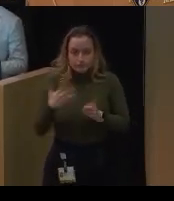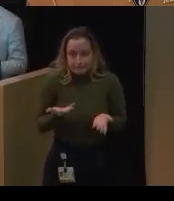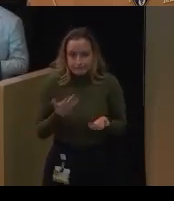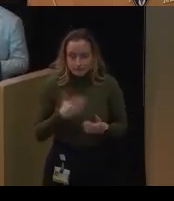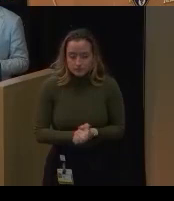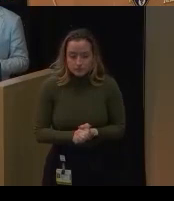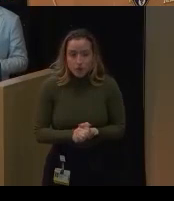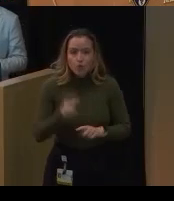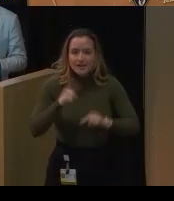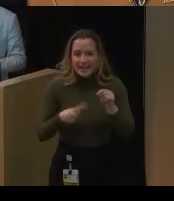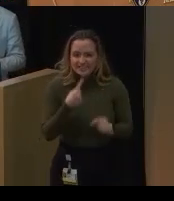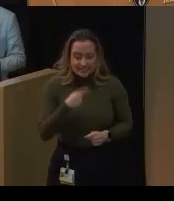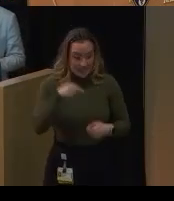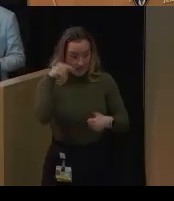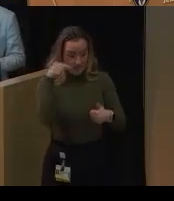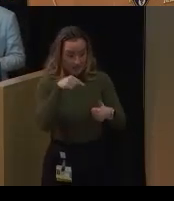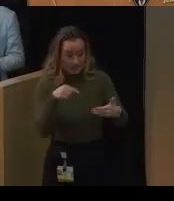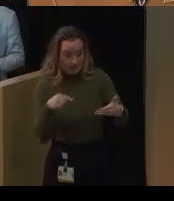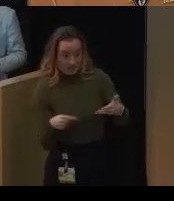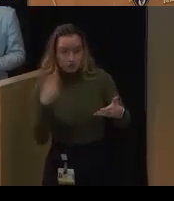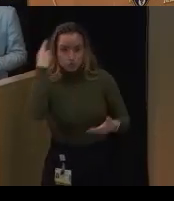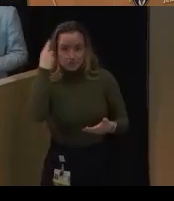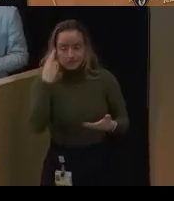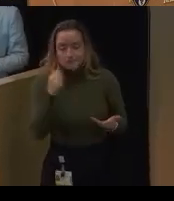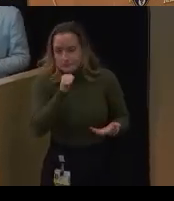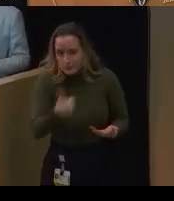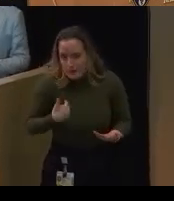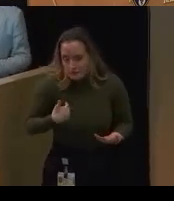this is why these people are socially disconnected that being said I think there are some candidate